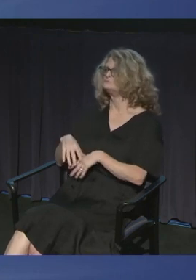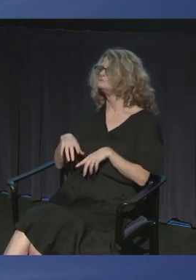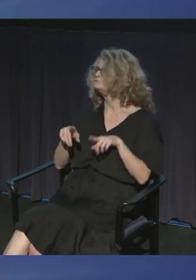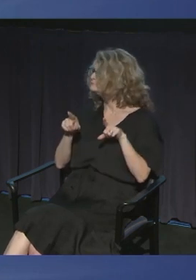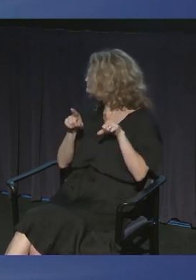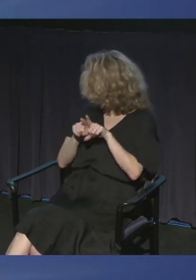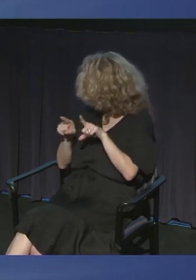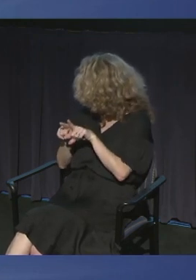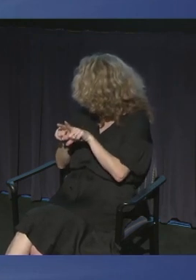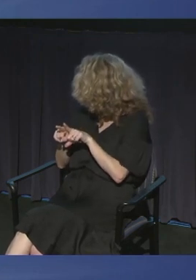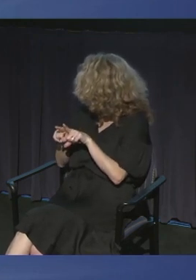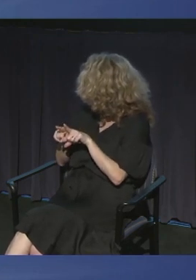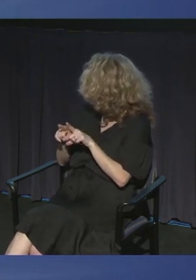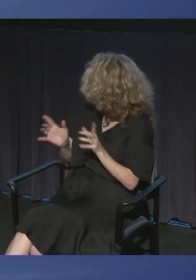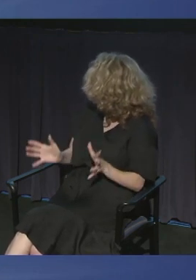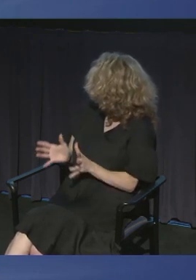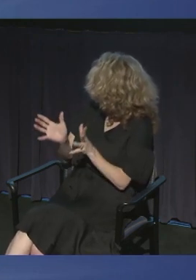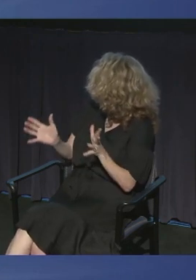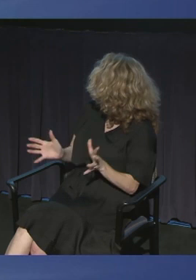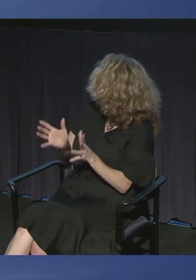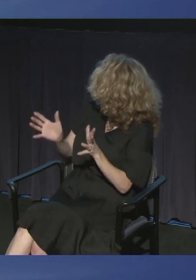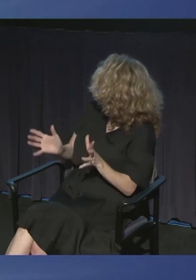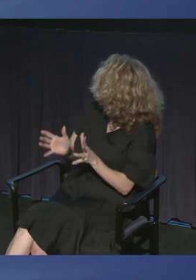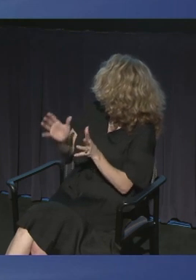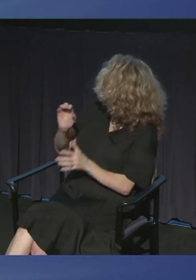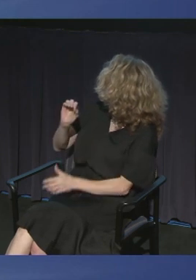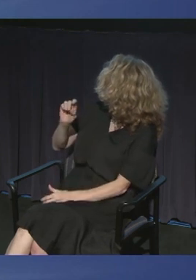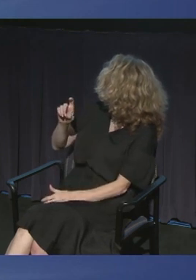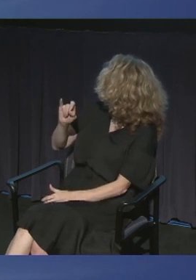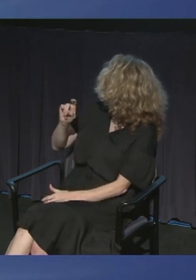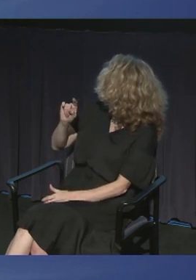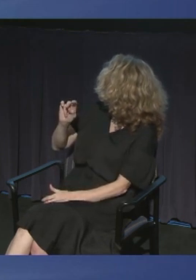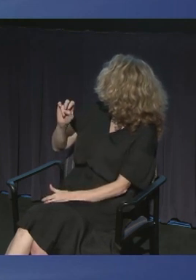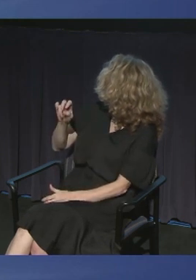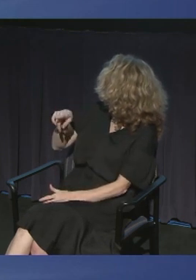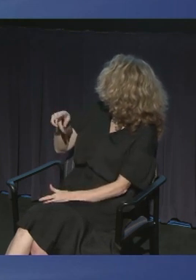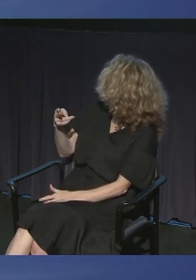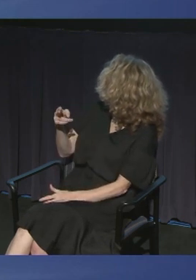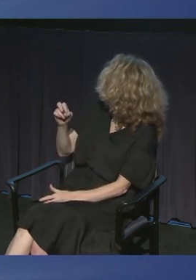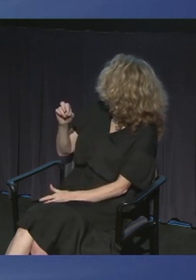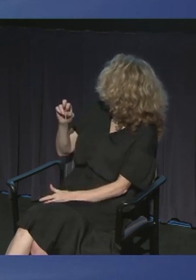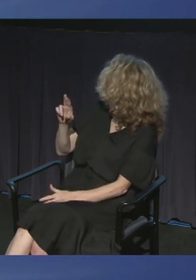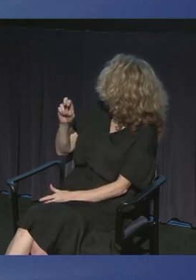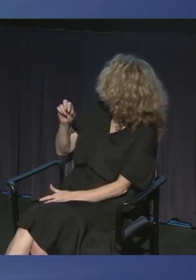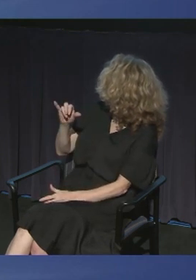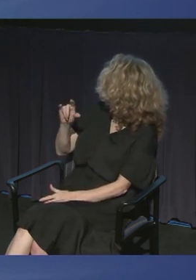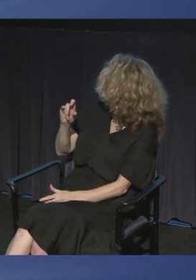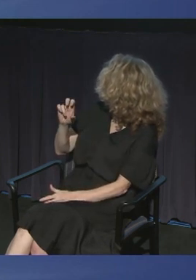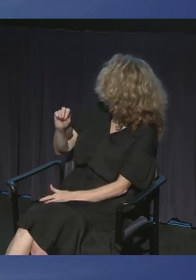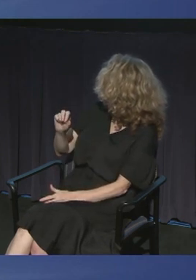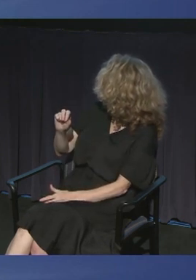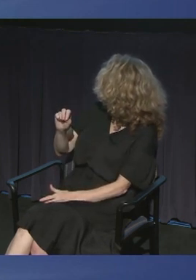ACLB INFECTION AND AUTOIMMUNITY IN IT EVENTUALLY SHUTS DOWN THE PRO-INFLAMMATORY RESPONSE AND WE KNOW THIS PROTEIN ACTUALLY PROMOTES OXIDATIVE PHOSPHORYLATION AND INCREASES HIV REPLICATION. I